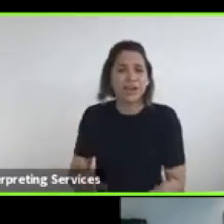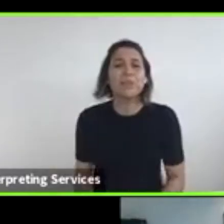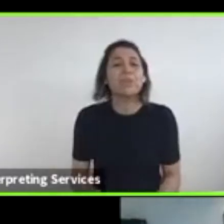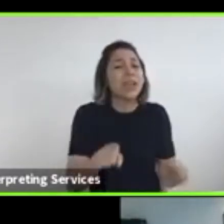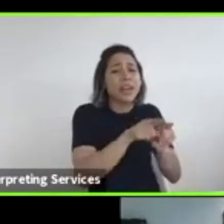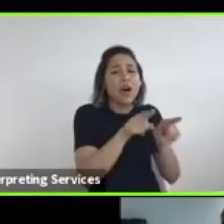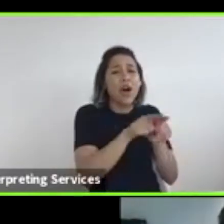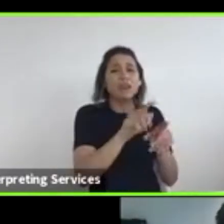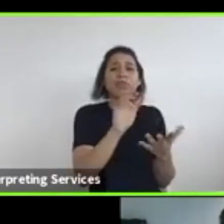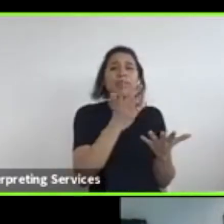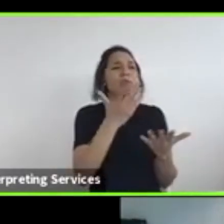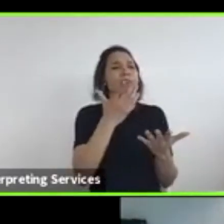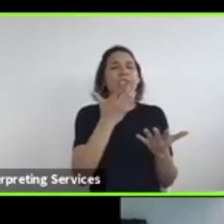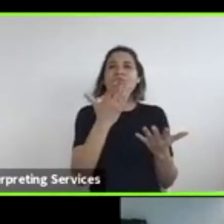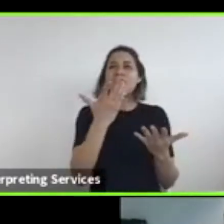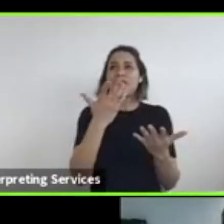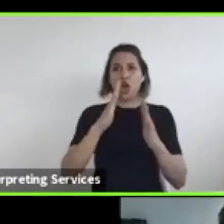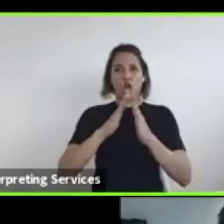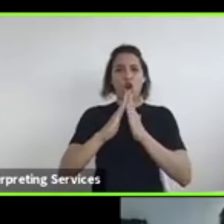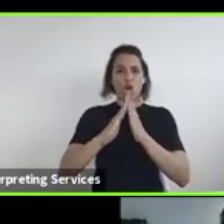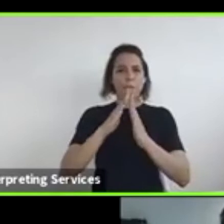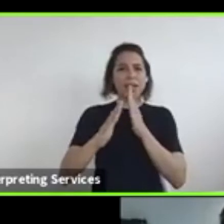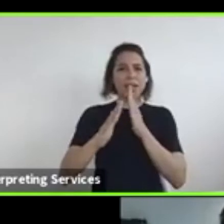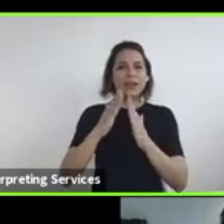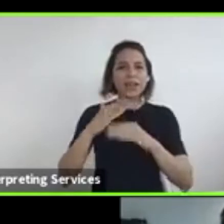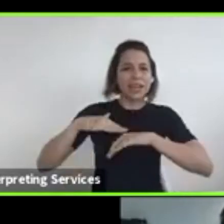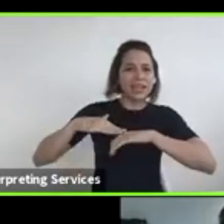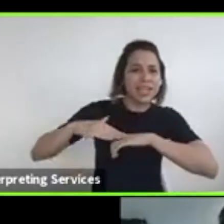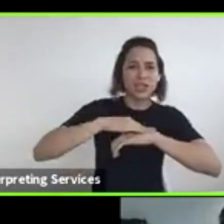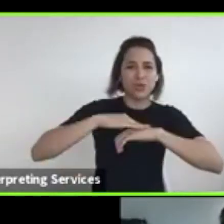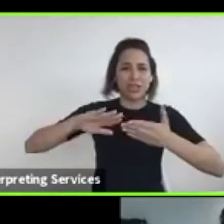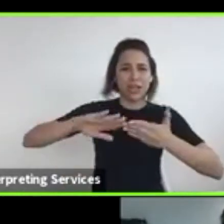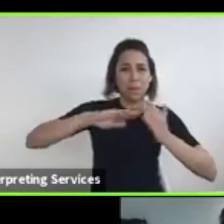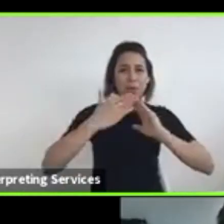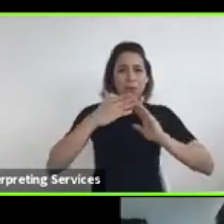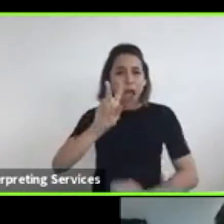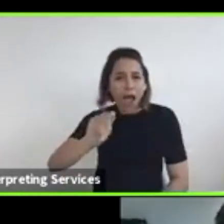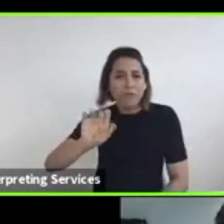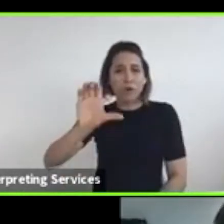OF NEW YORK CITY -- WHO, ARE LOOKING TO, OUR PROGRAMMING,